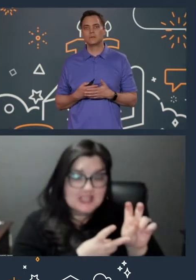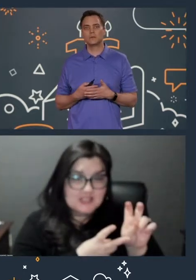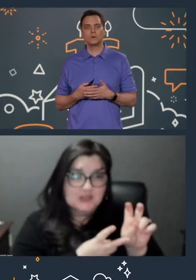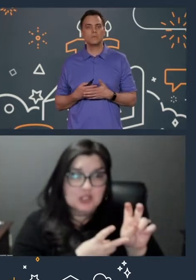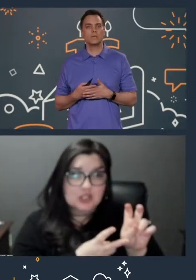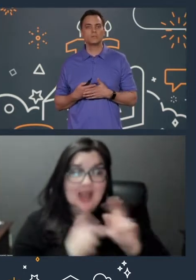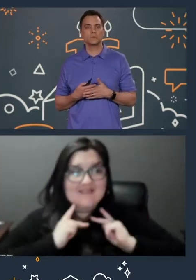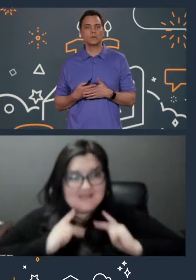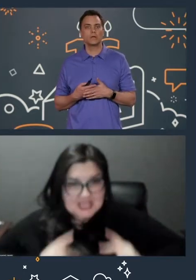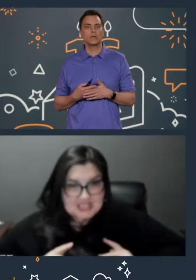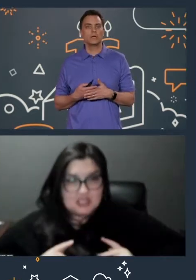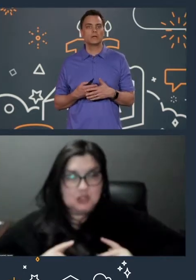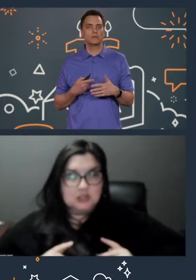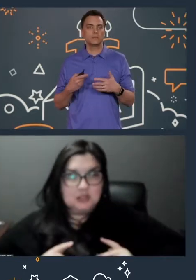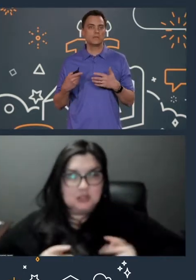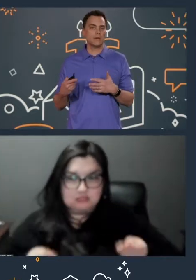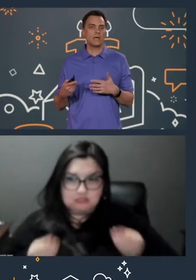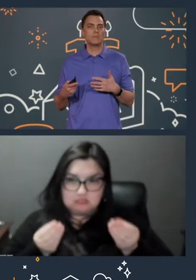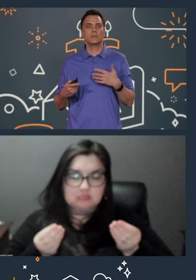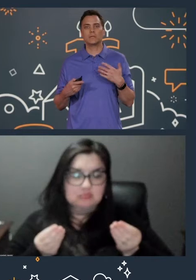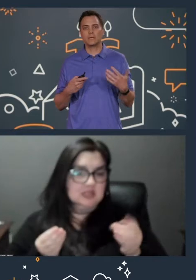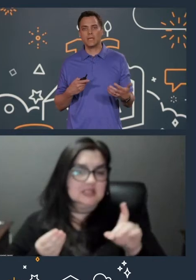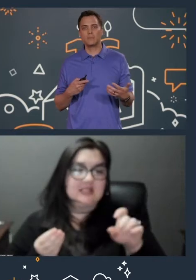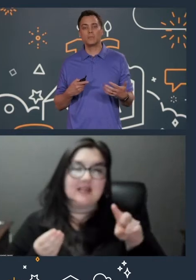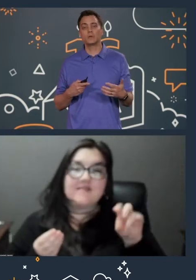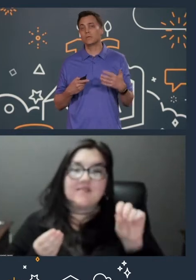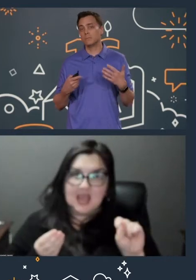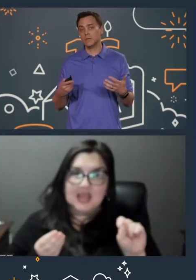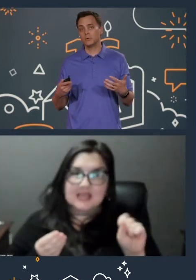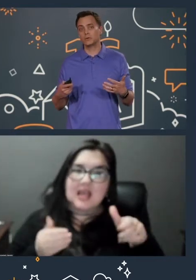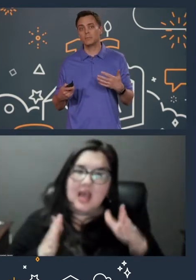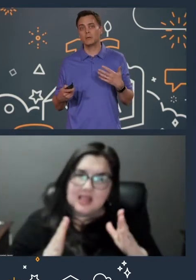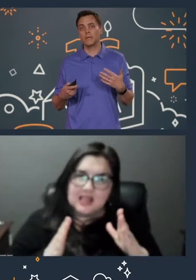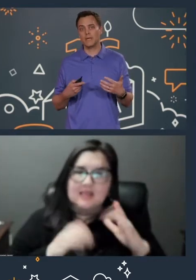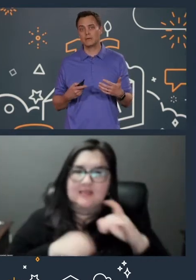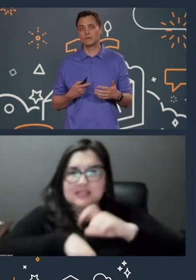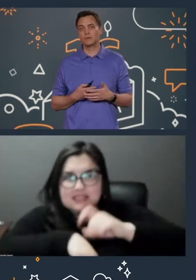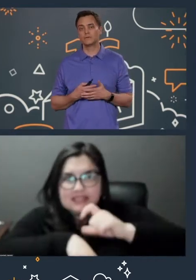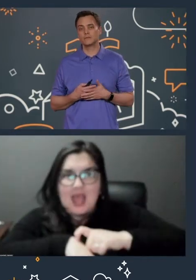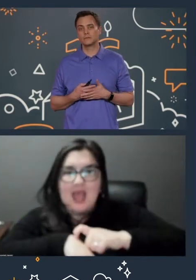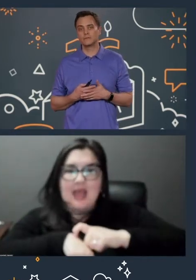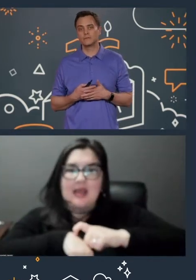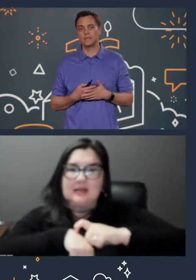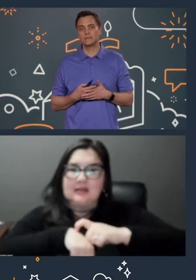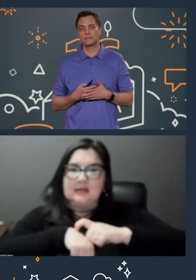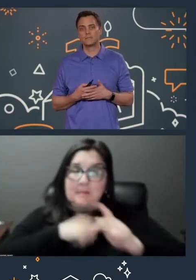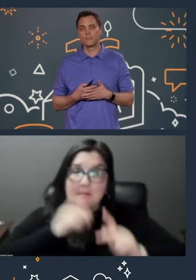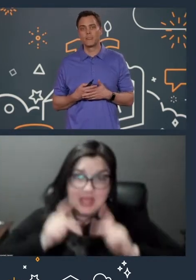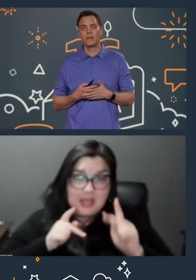So, you wanna make sure you're leaving time, and capability, and people to be able to handle those physical devices.